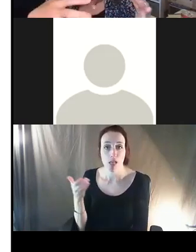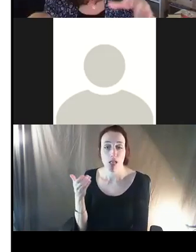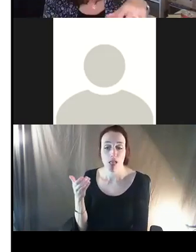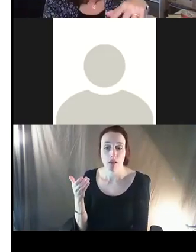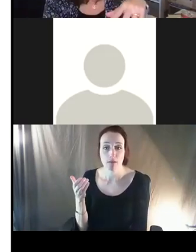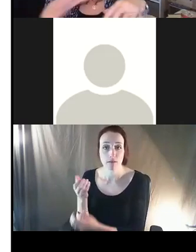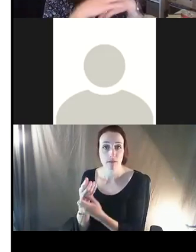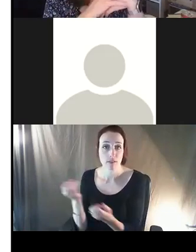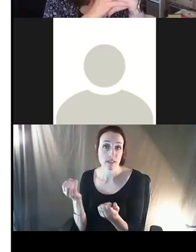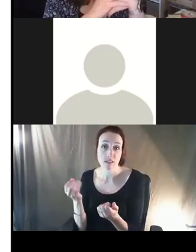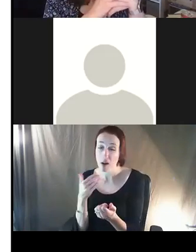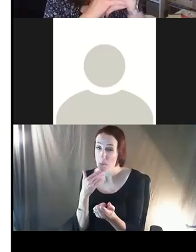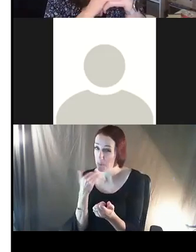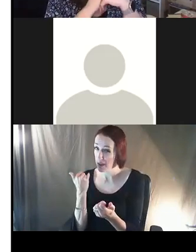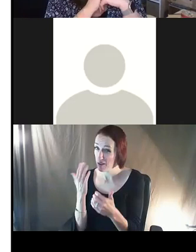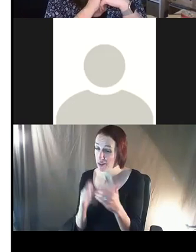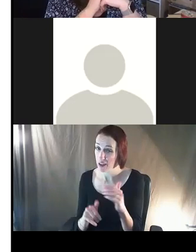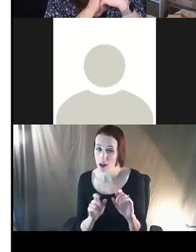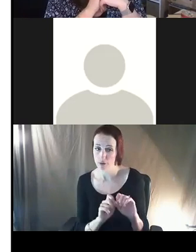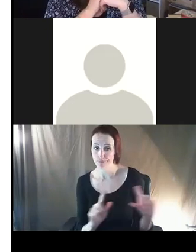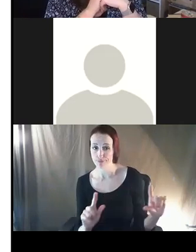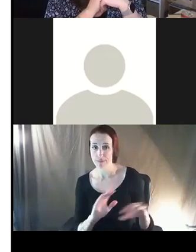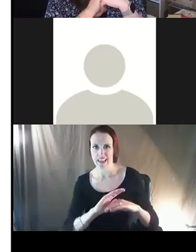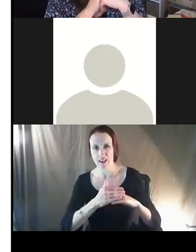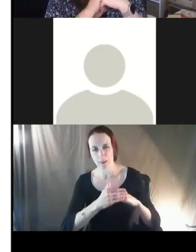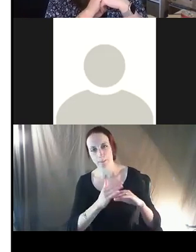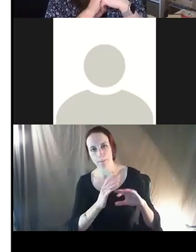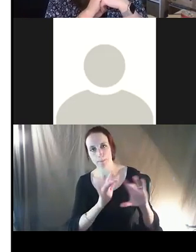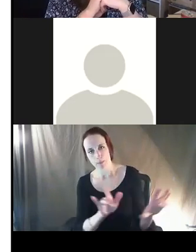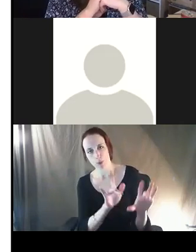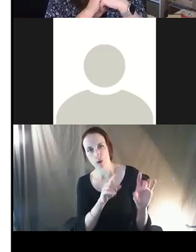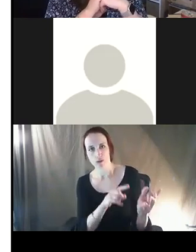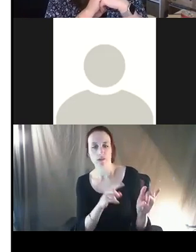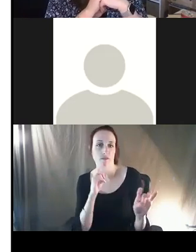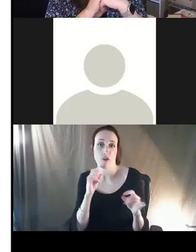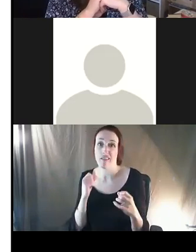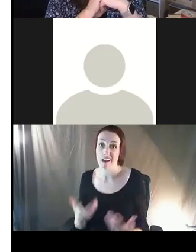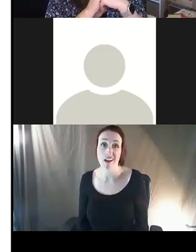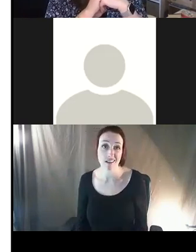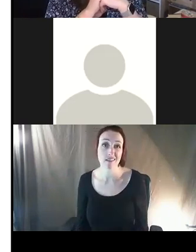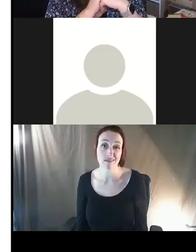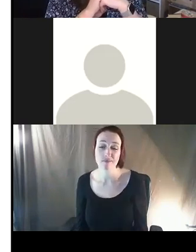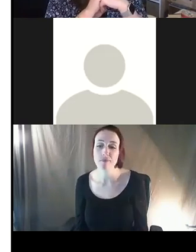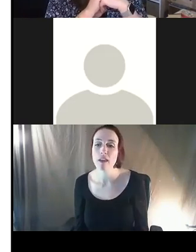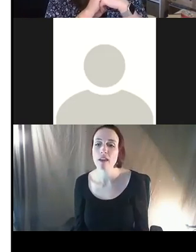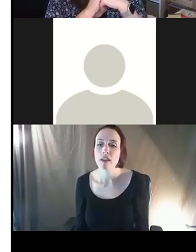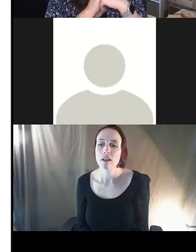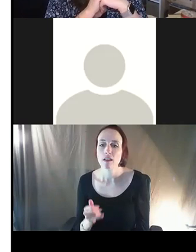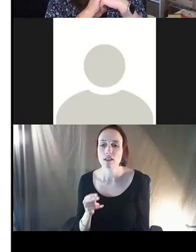our desktops for a whole host of things. Jennie Delisi: The only thing I have to add to